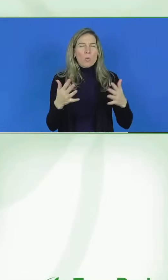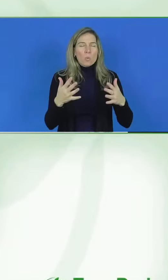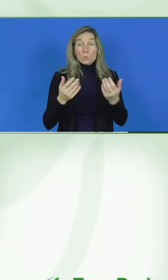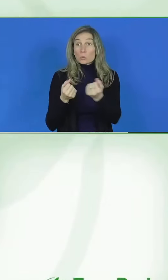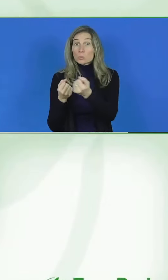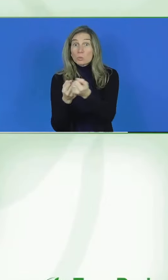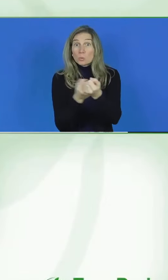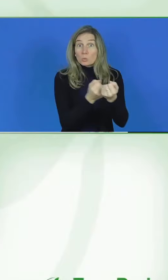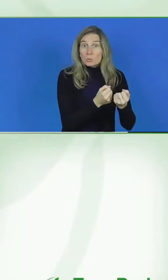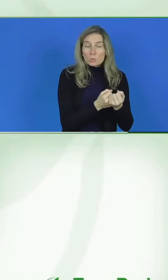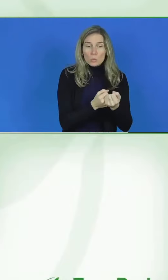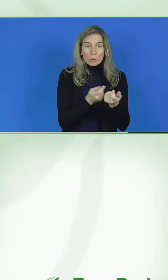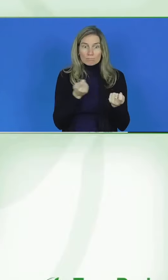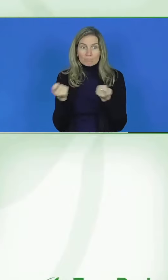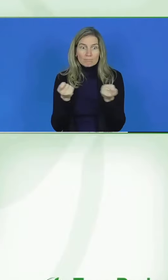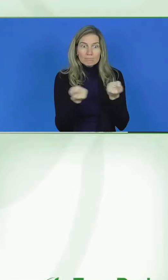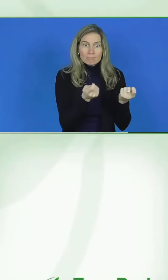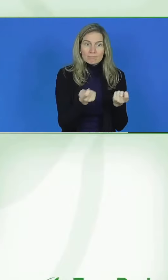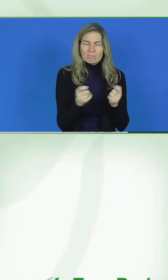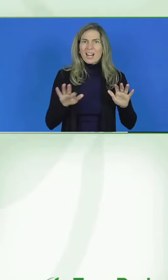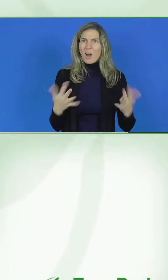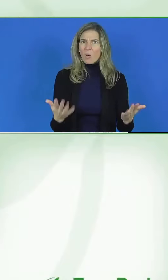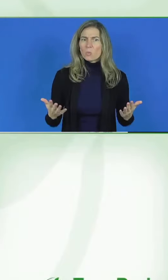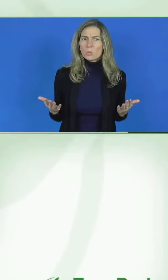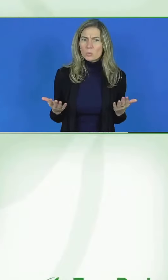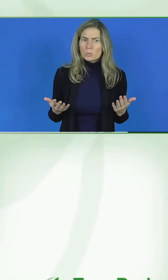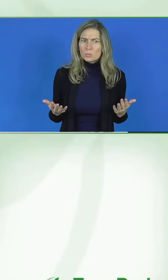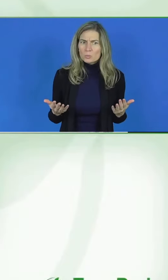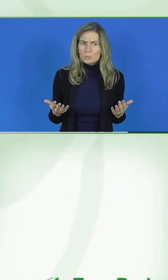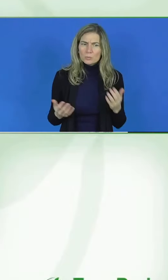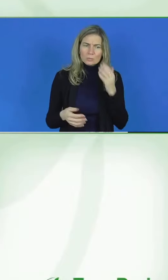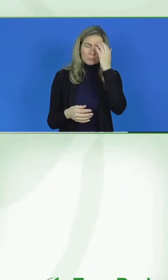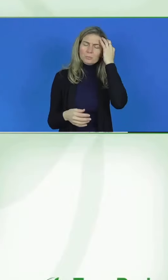So I kind of want to open up the floor if there is anybody, any of